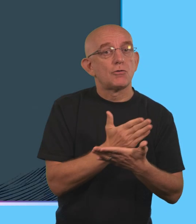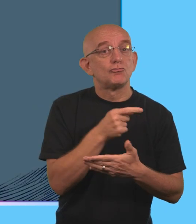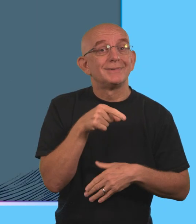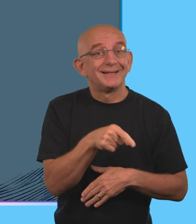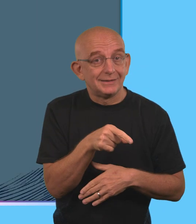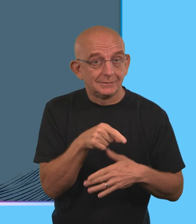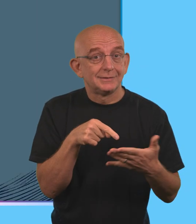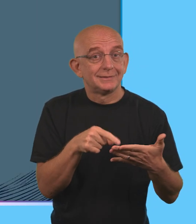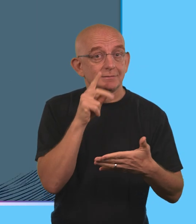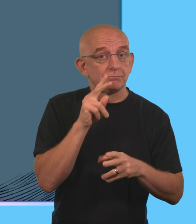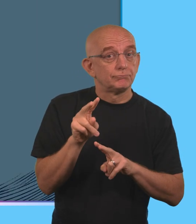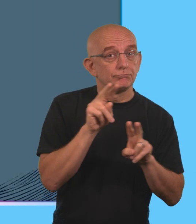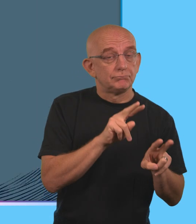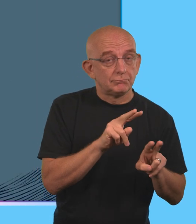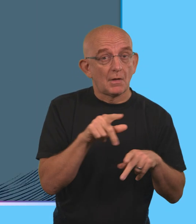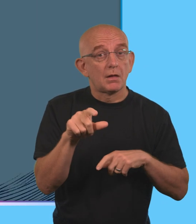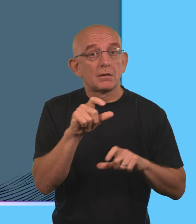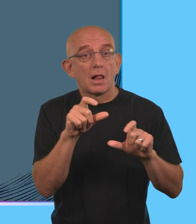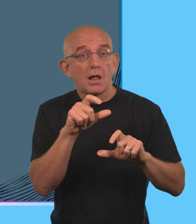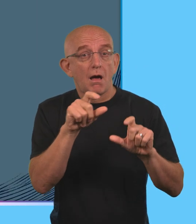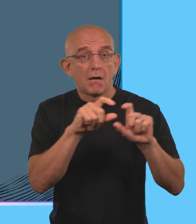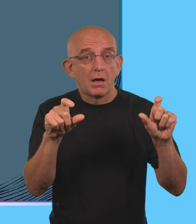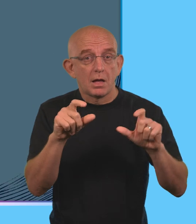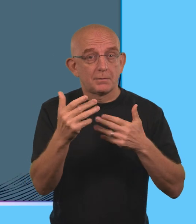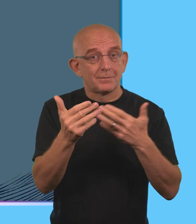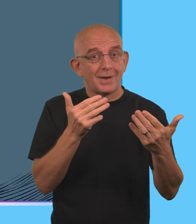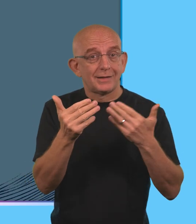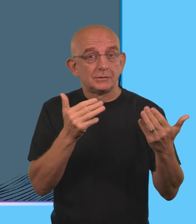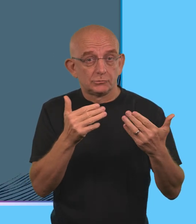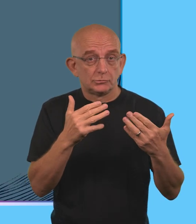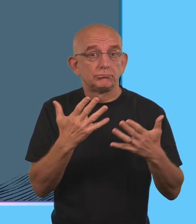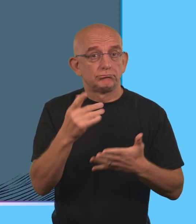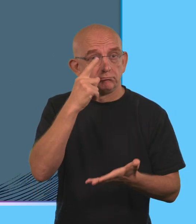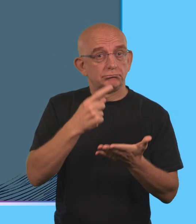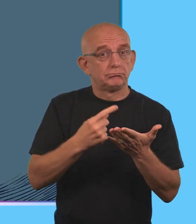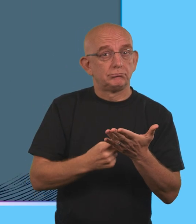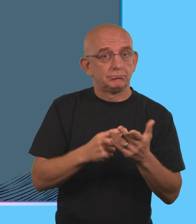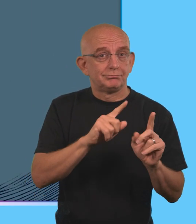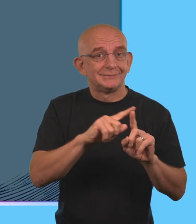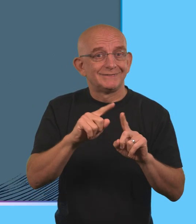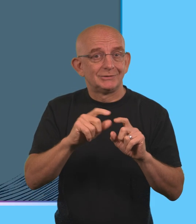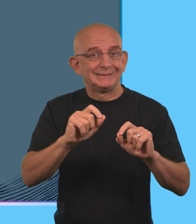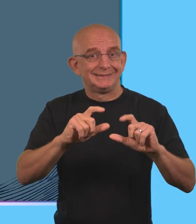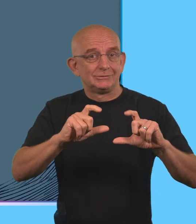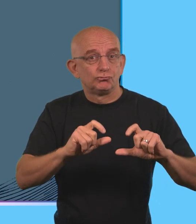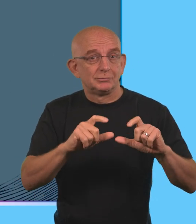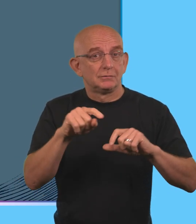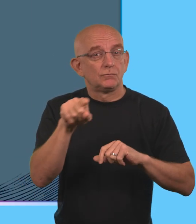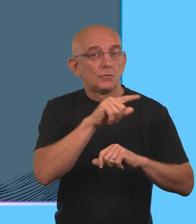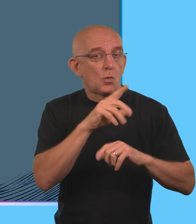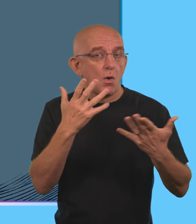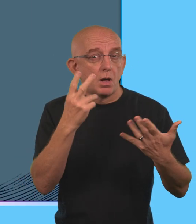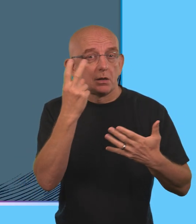The text is always highly contrasted and all the color palettes were chosen with different degrees of colorblindness in mind.